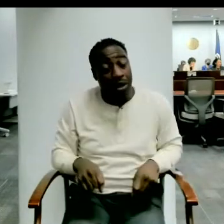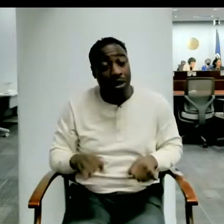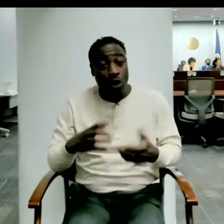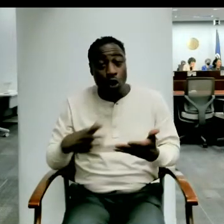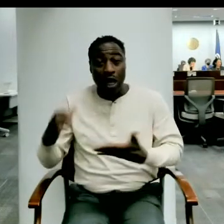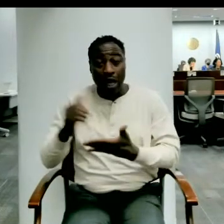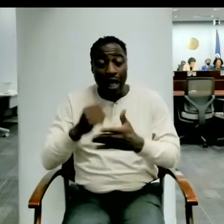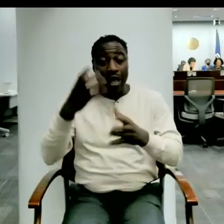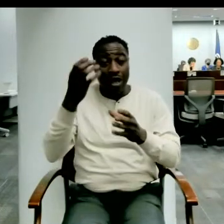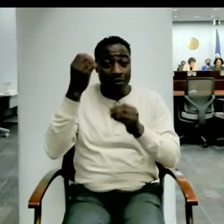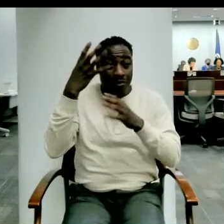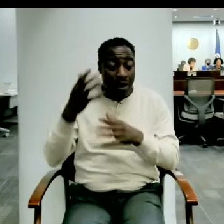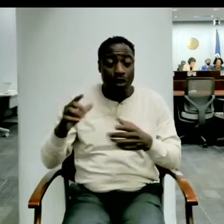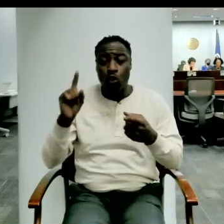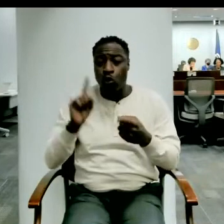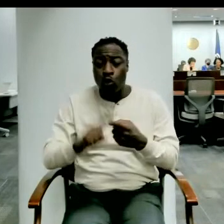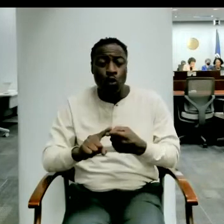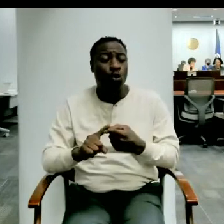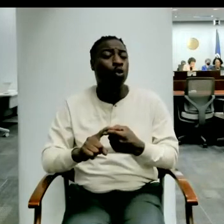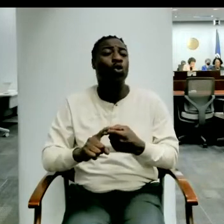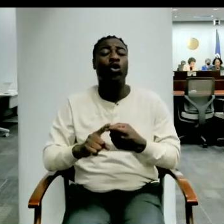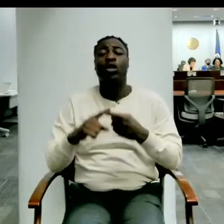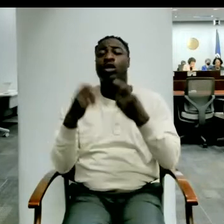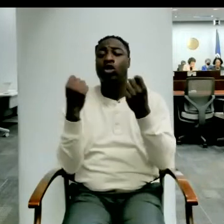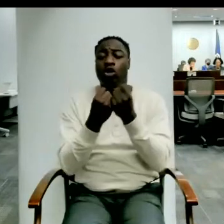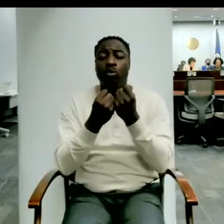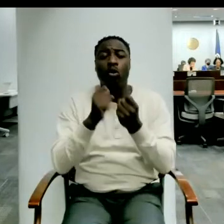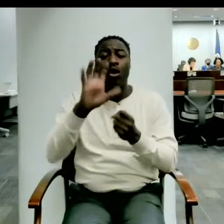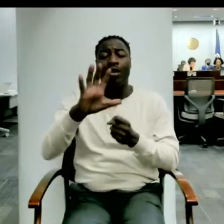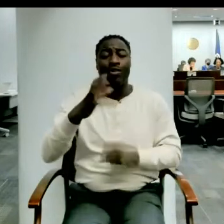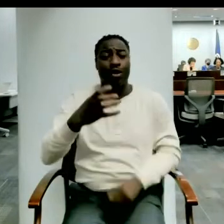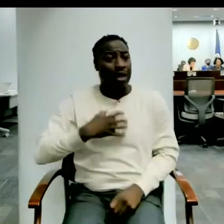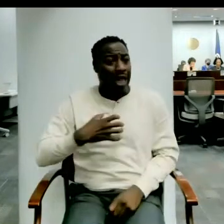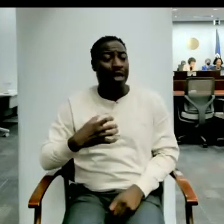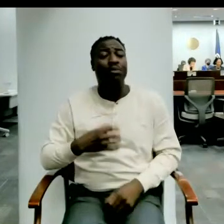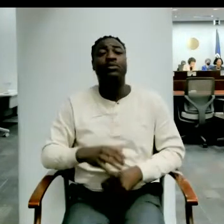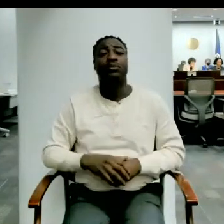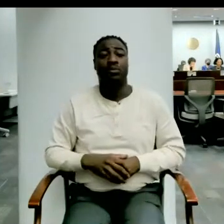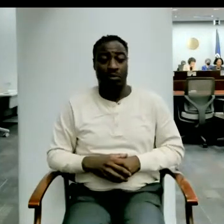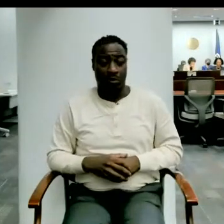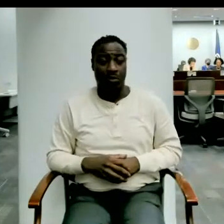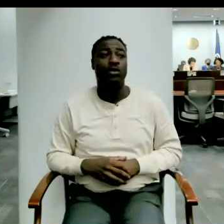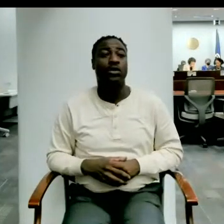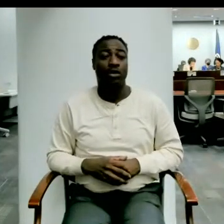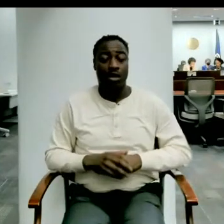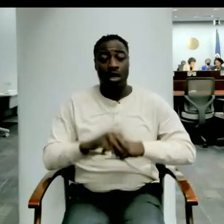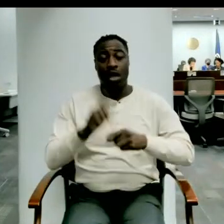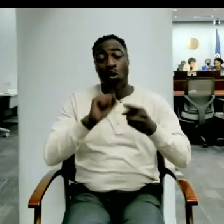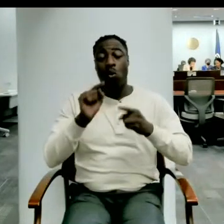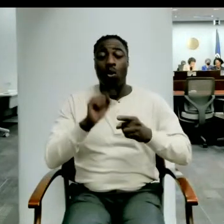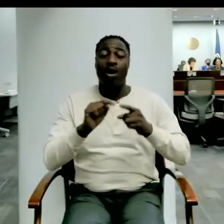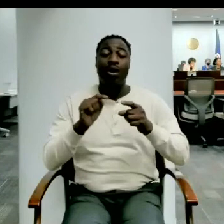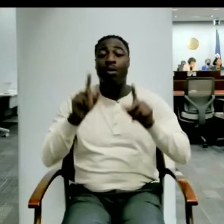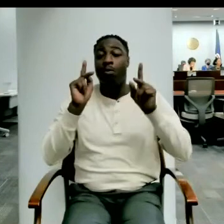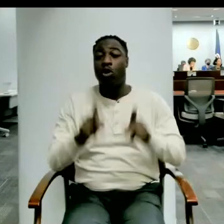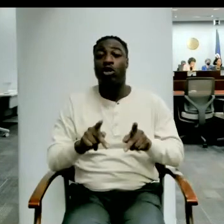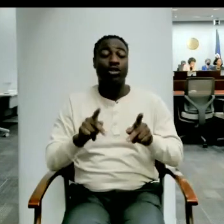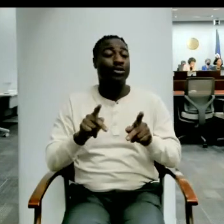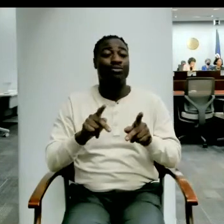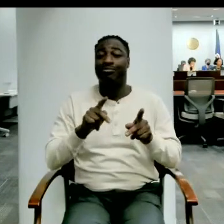information to um support their claims and that when they, when they encounter resistance to